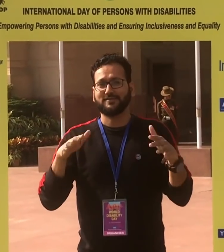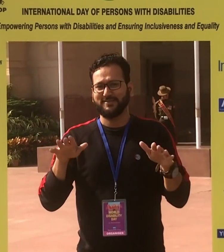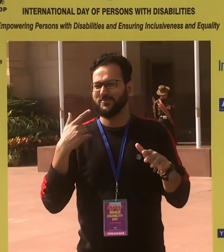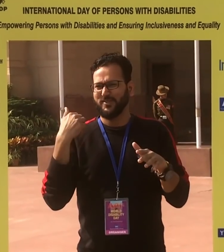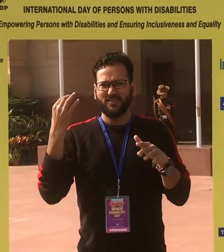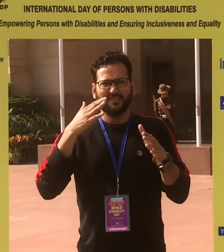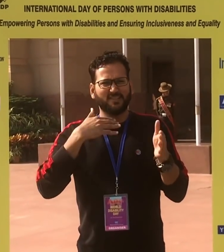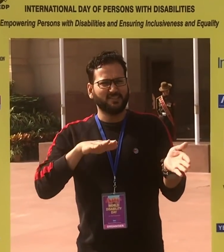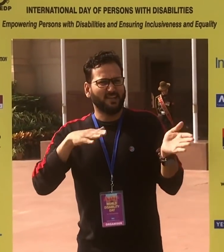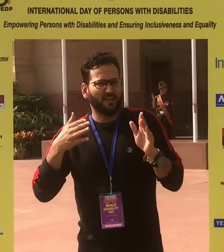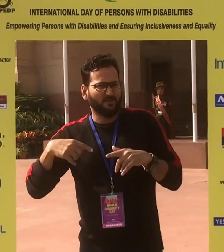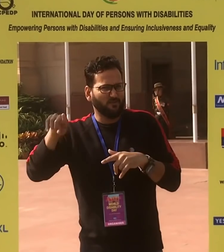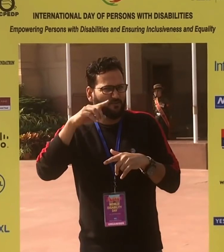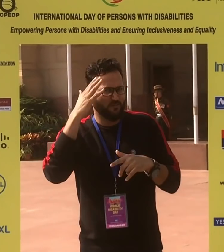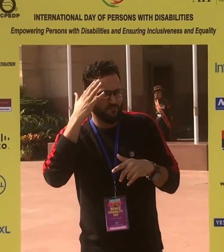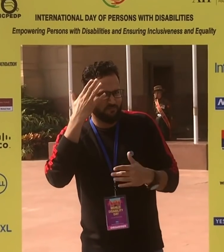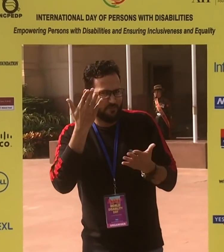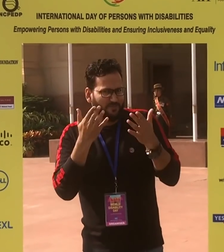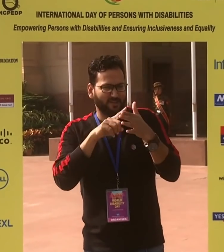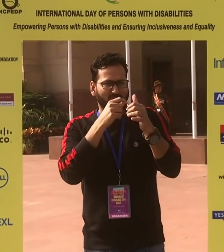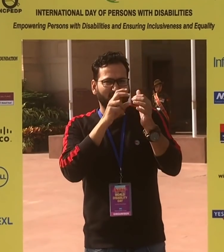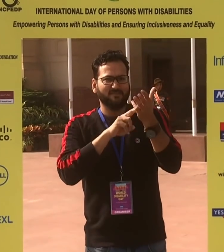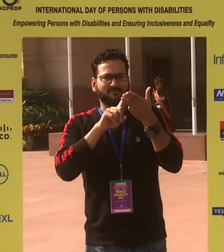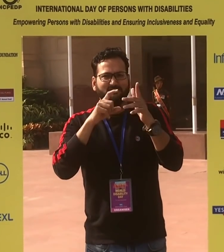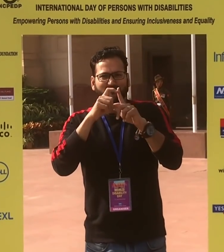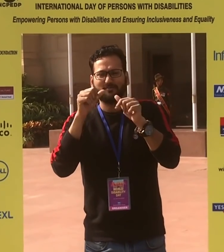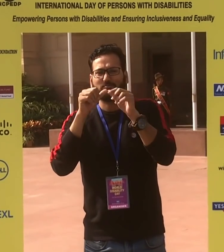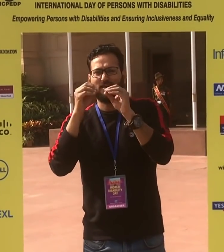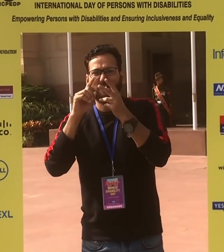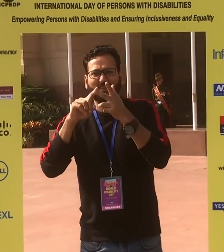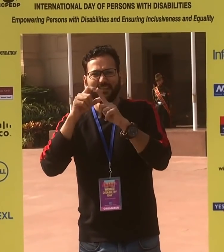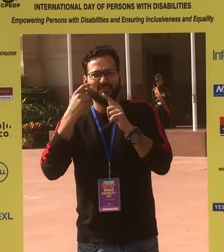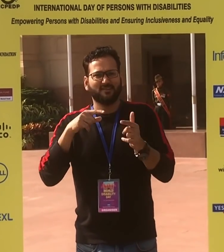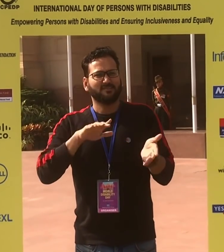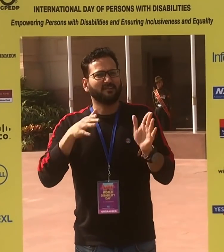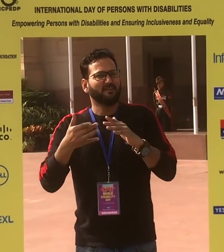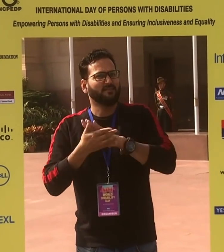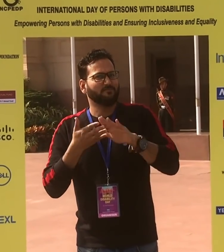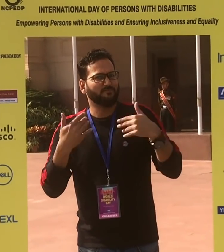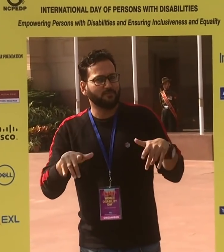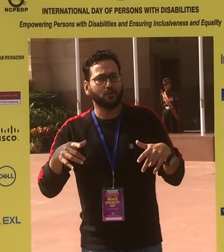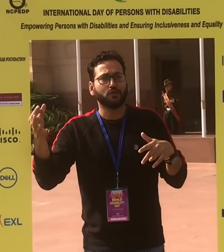After the demise of Mr. Javed Abidi, former Executive Director of NCPEDP,